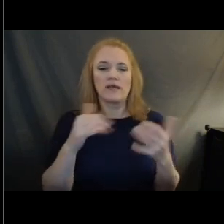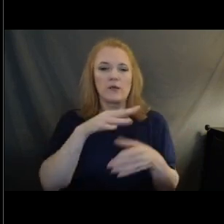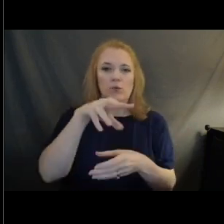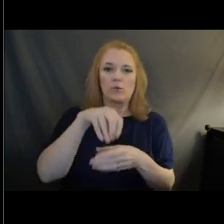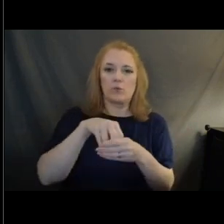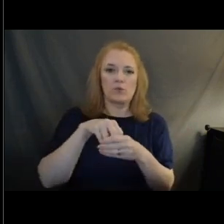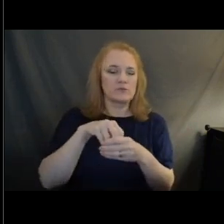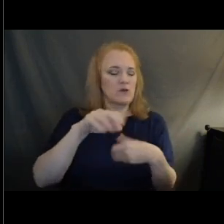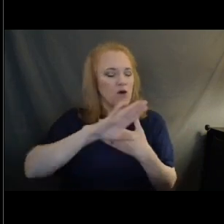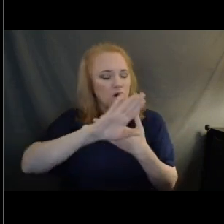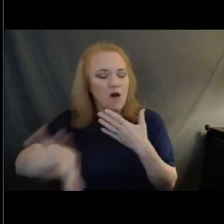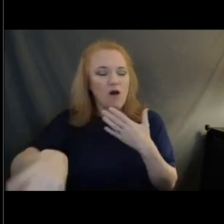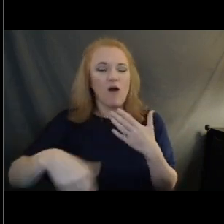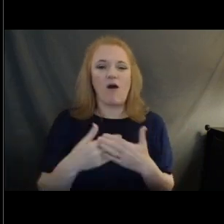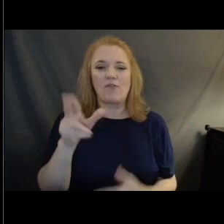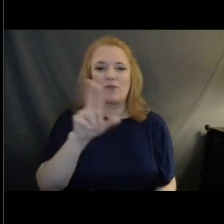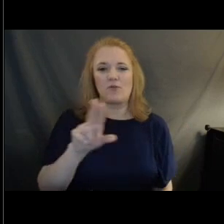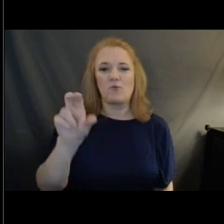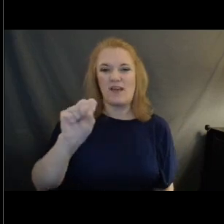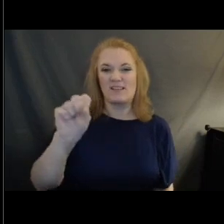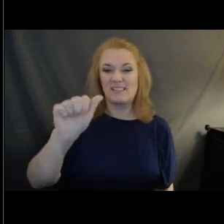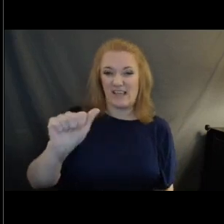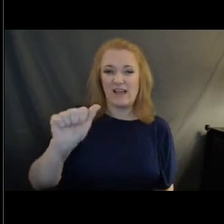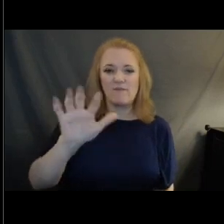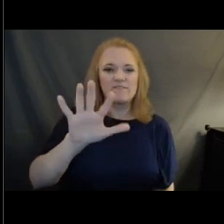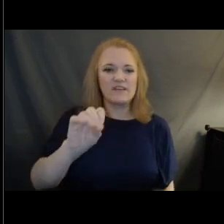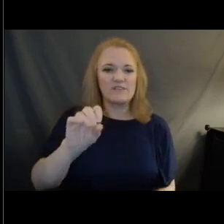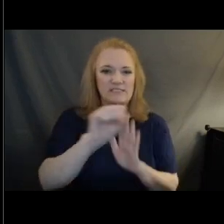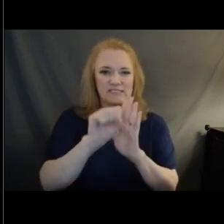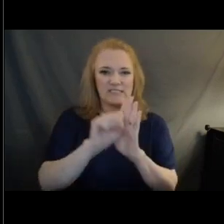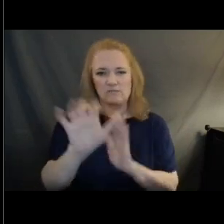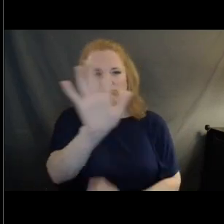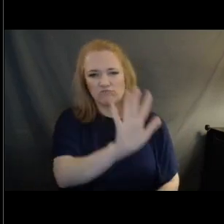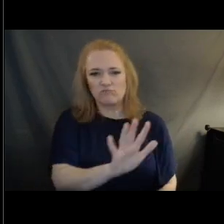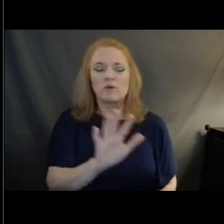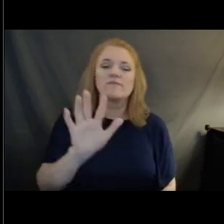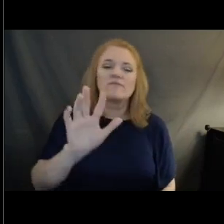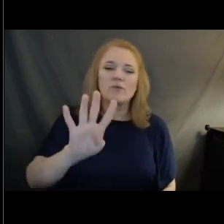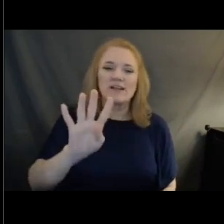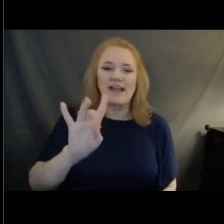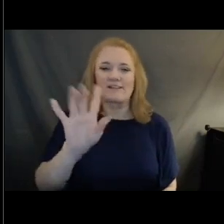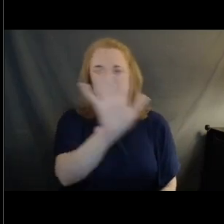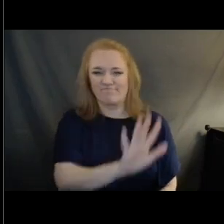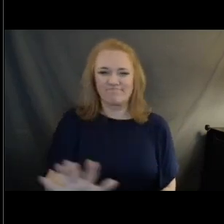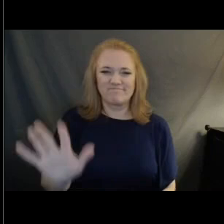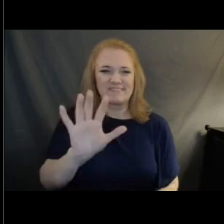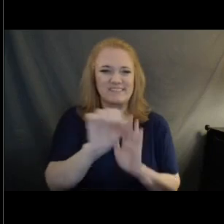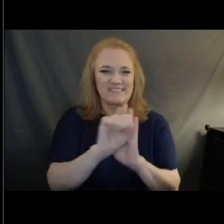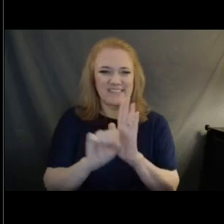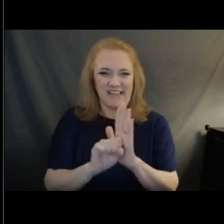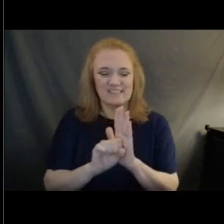United States. So right across the whole country, this tool is ready to go. So like the tool and